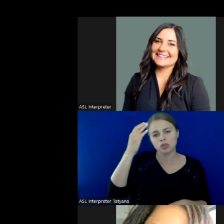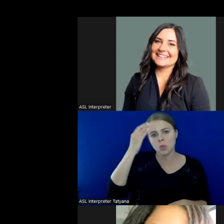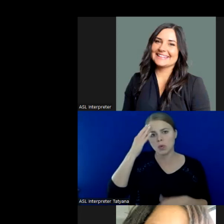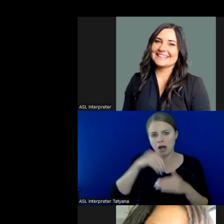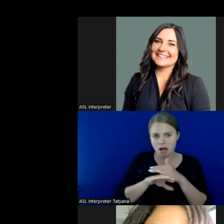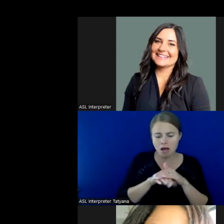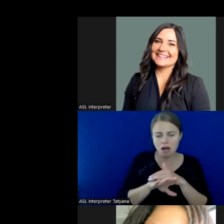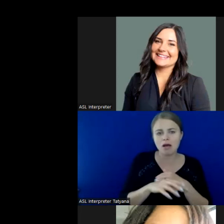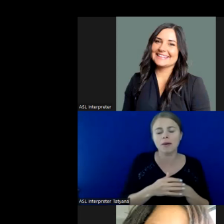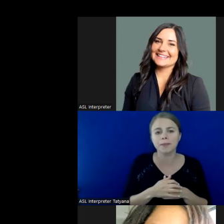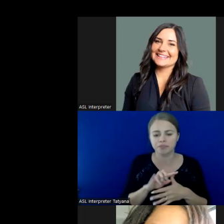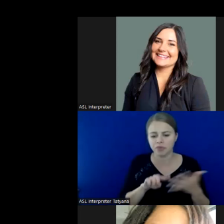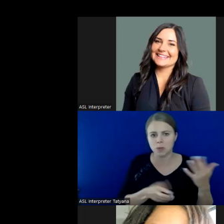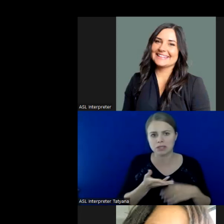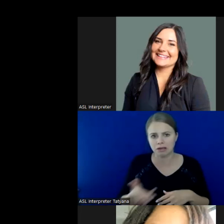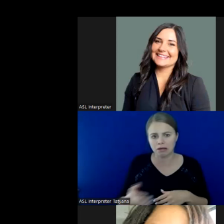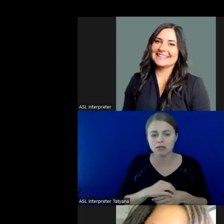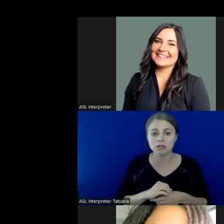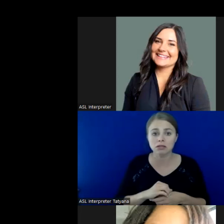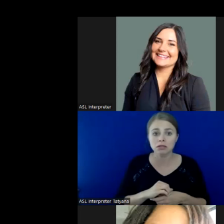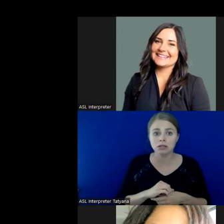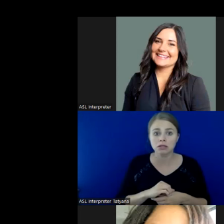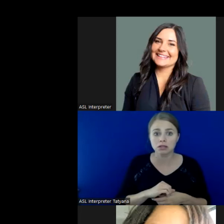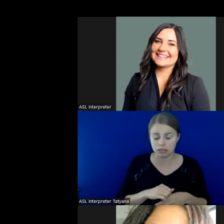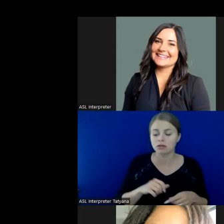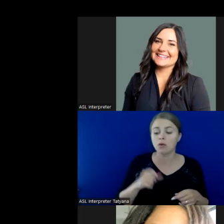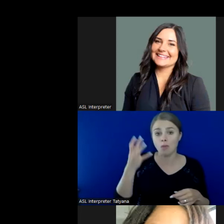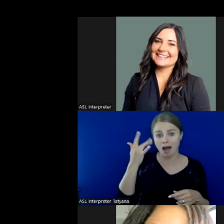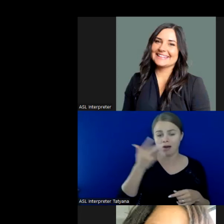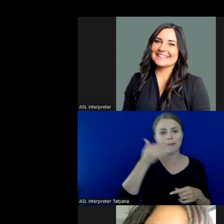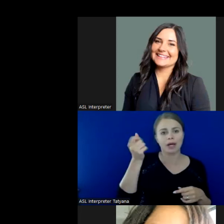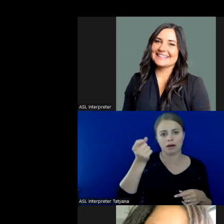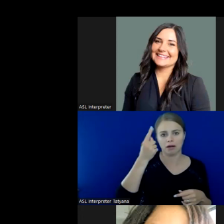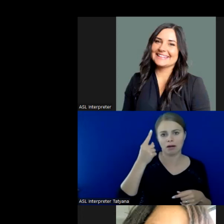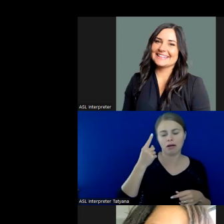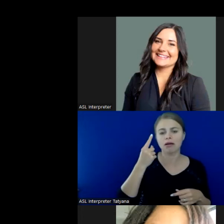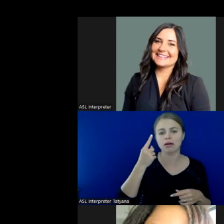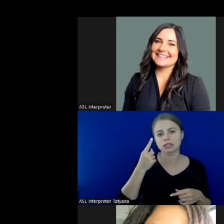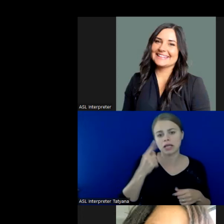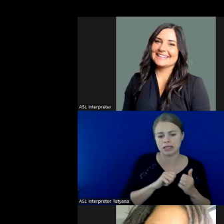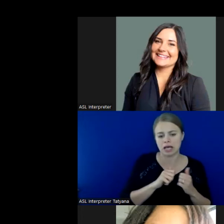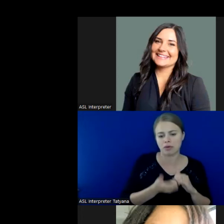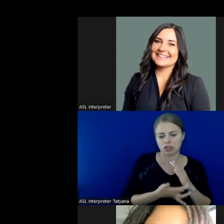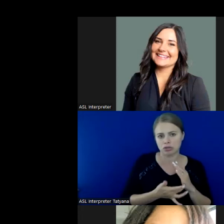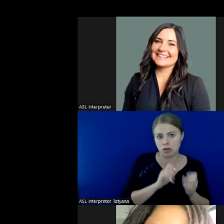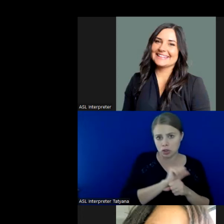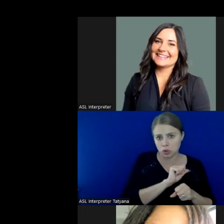in part, to have a better understanding of the compliance levels of the technologies that the college or district is using.